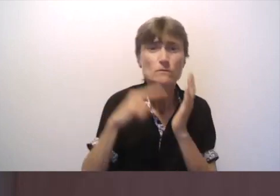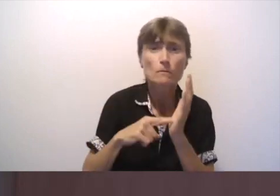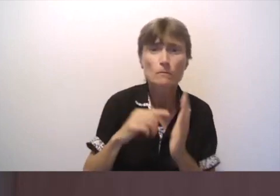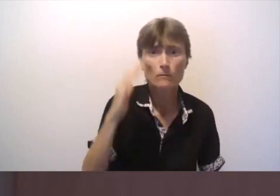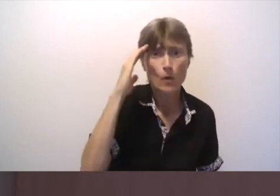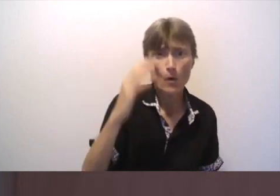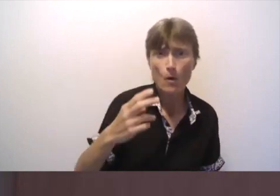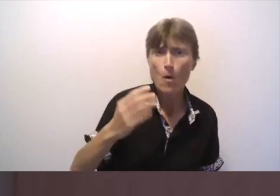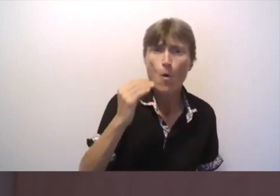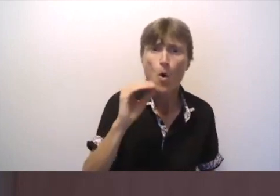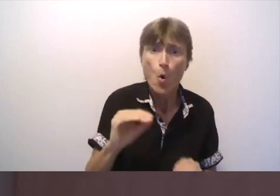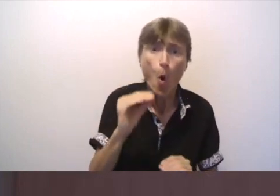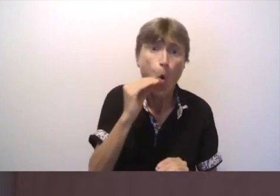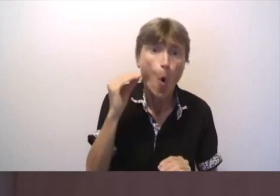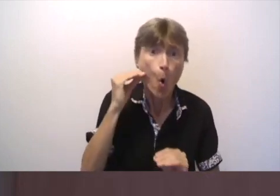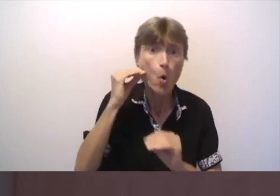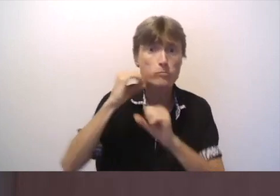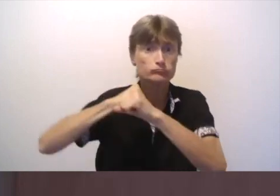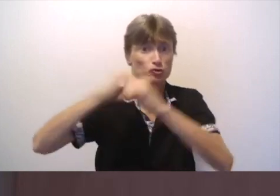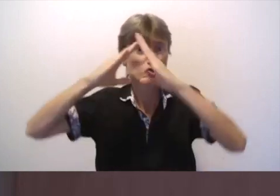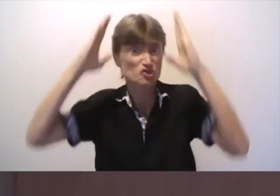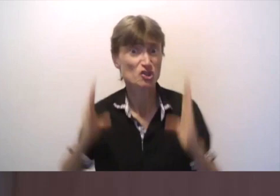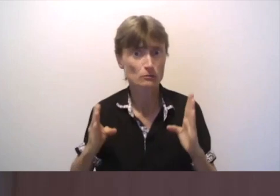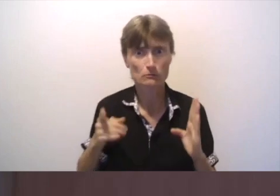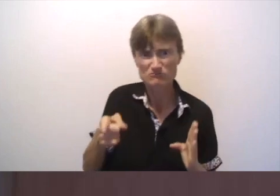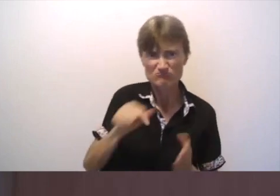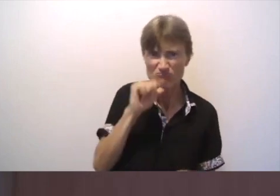and we know that a food bank has not taken away hunger